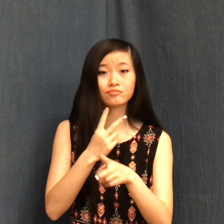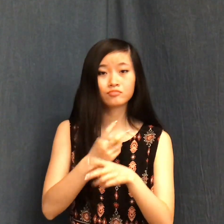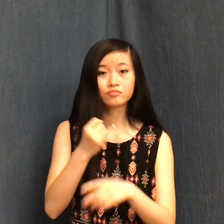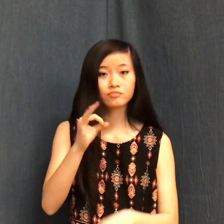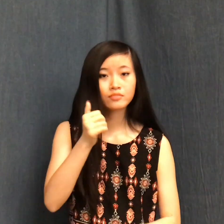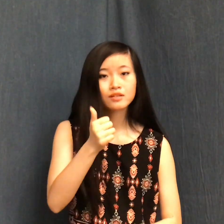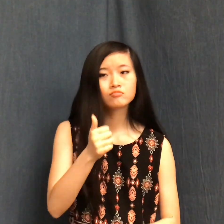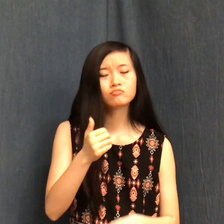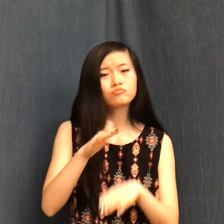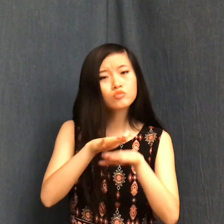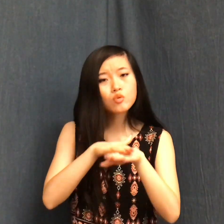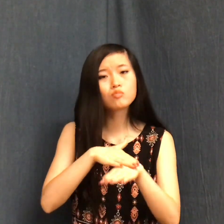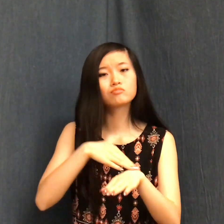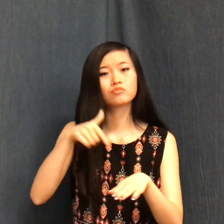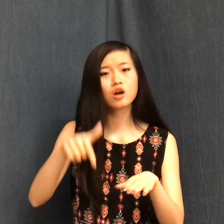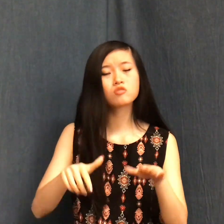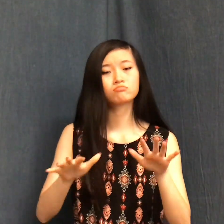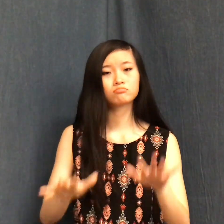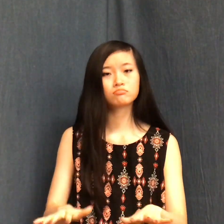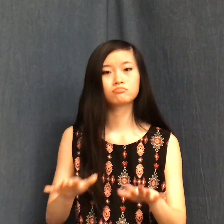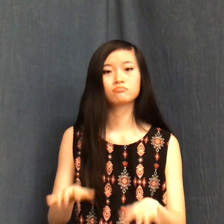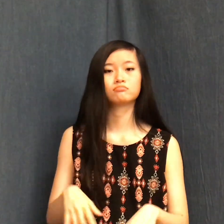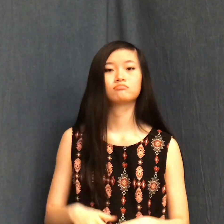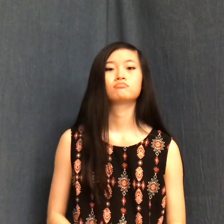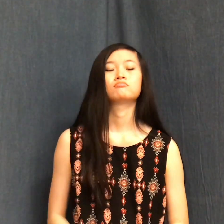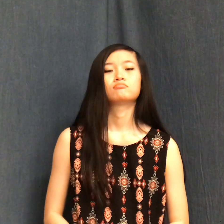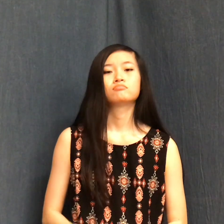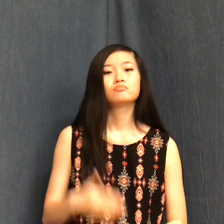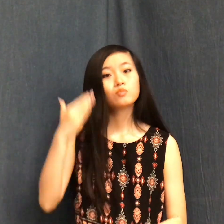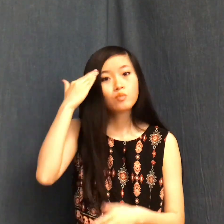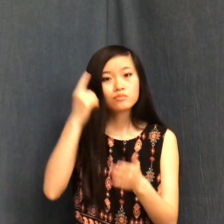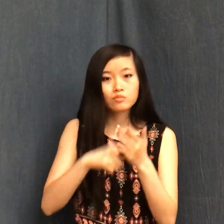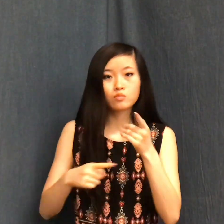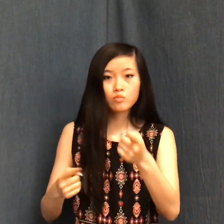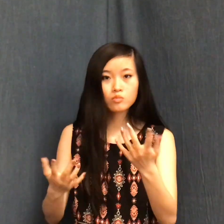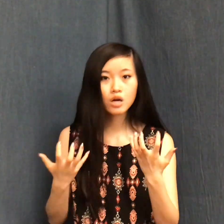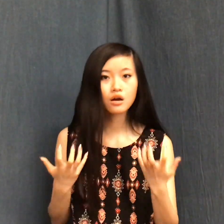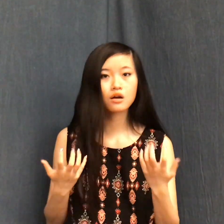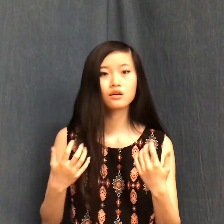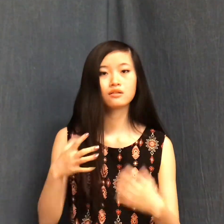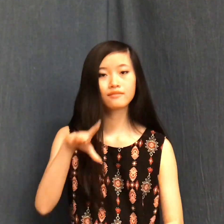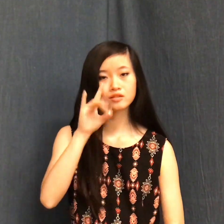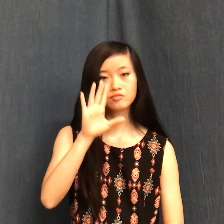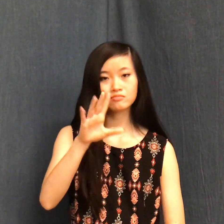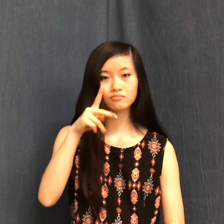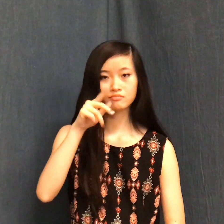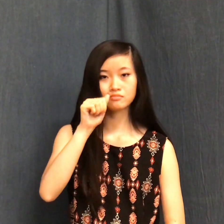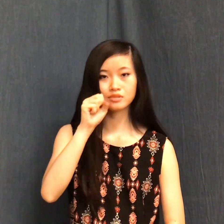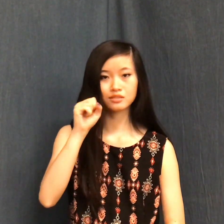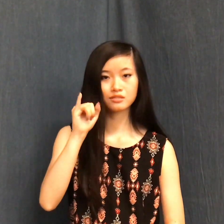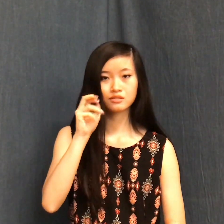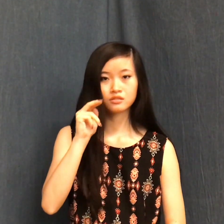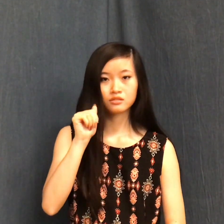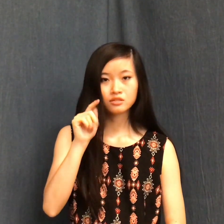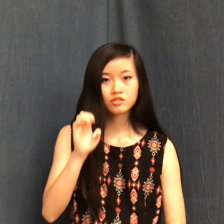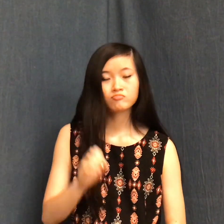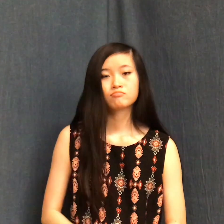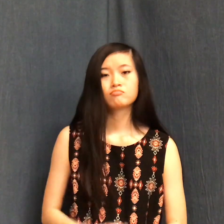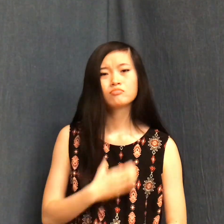Take good care of yourself. Don't rush into things. Know what you want. Find your passion.